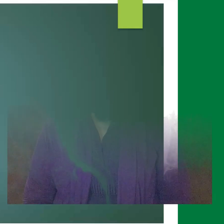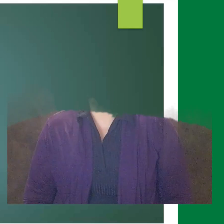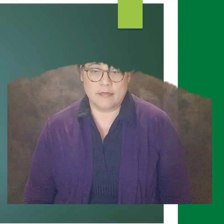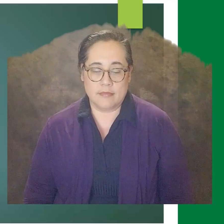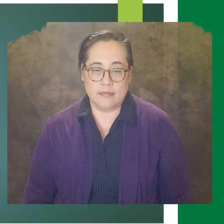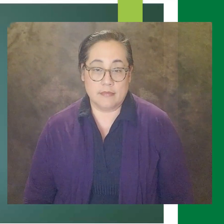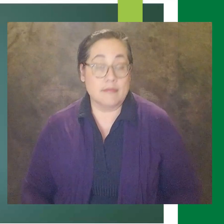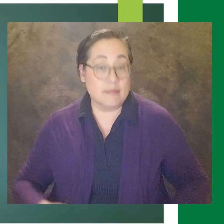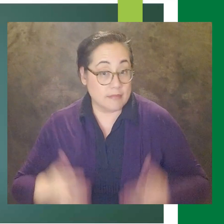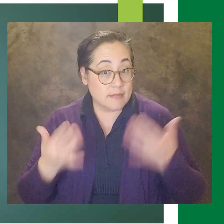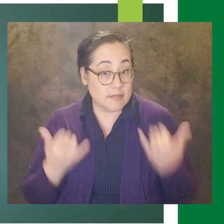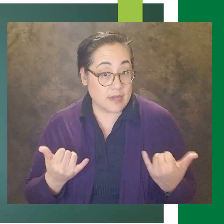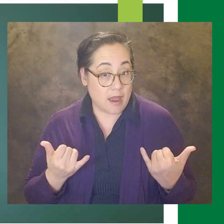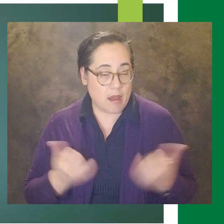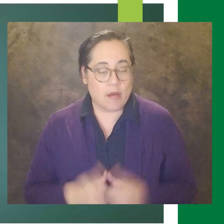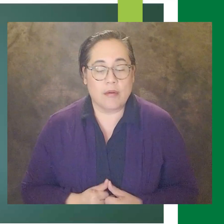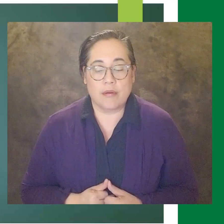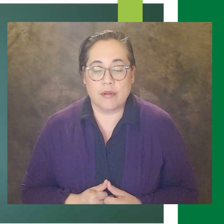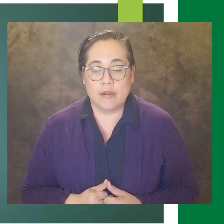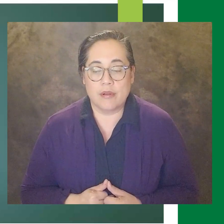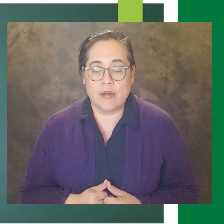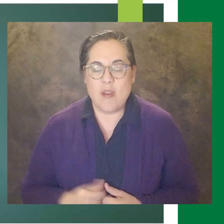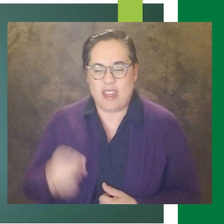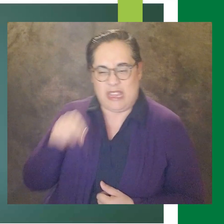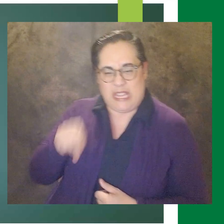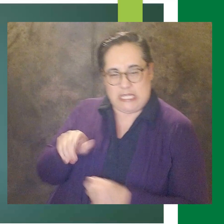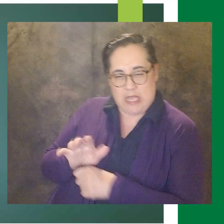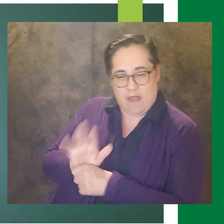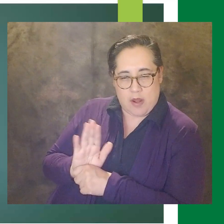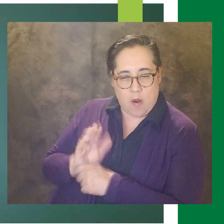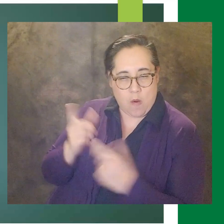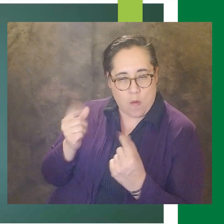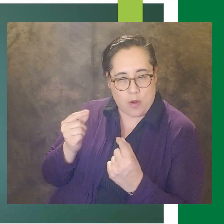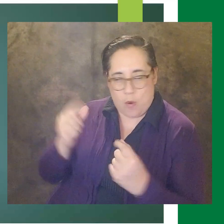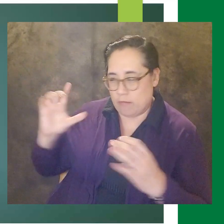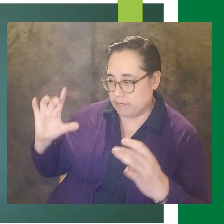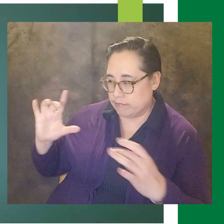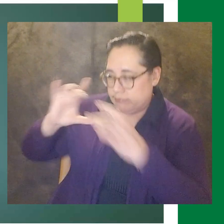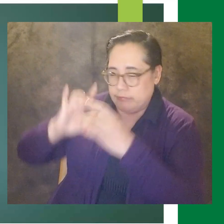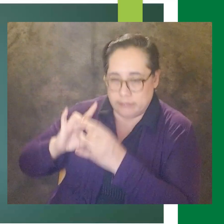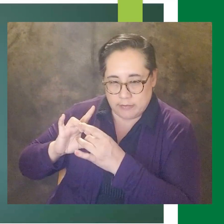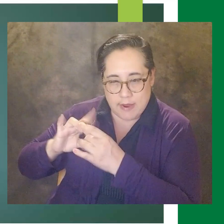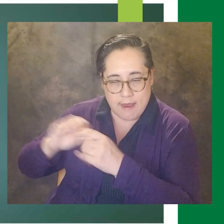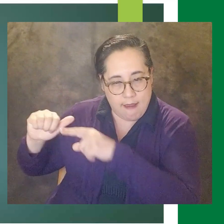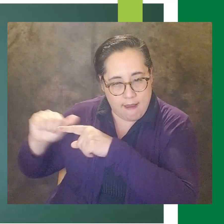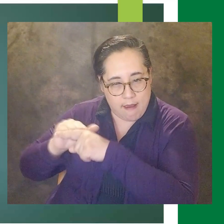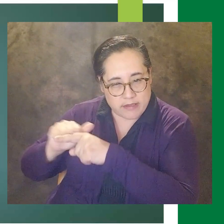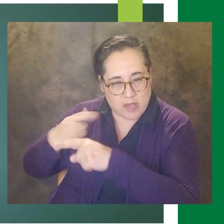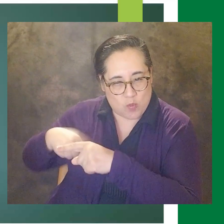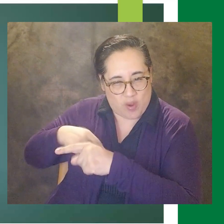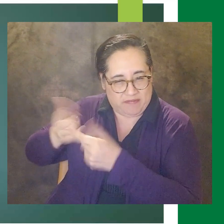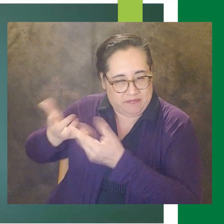Now in this video, we're going to close the loop ... on the exercises that we've already completed.